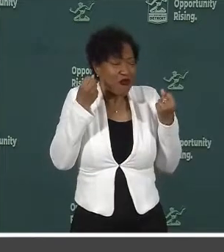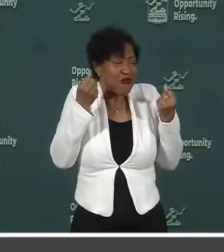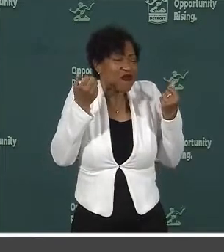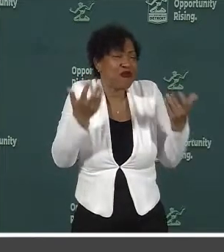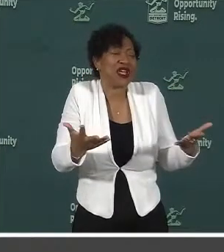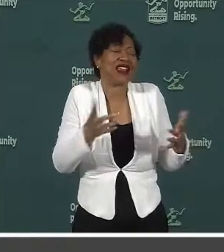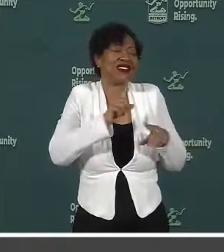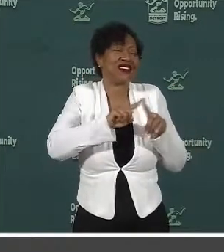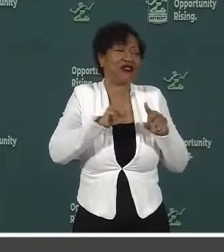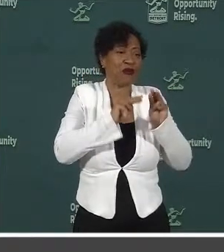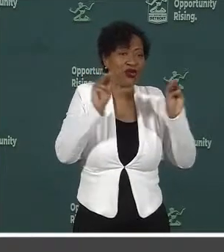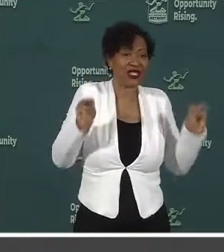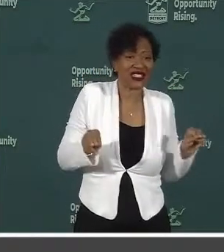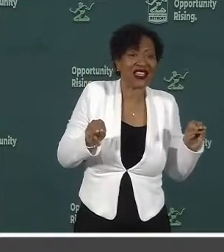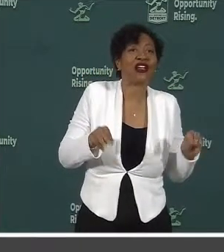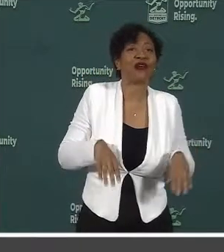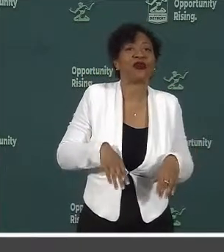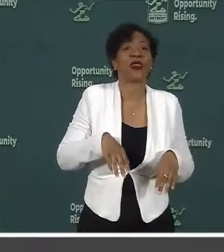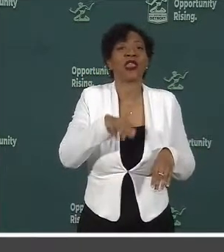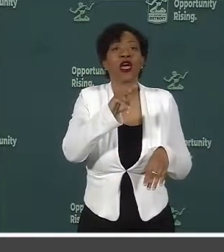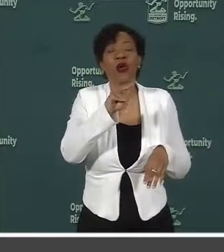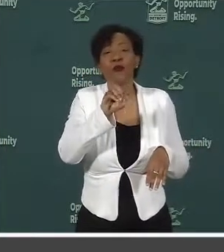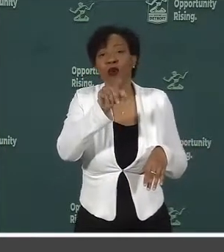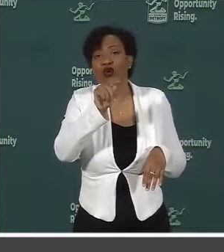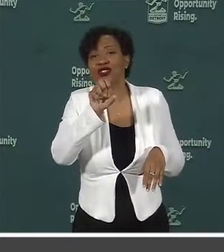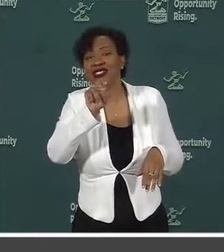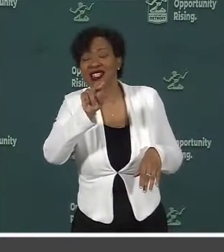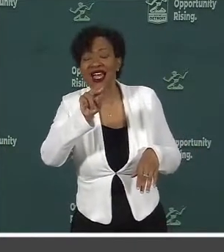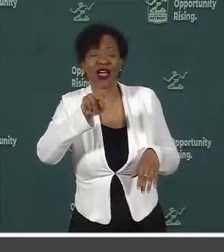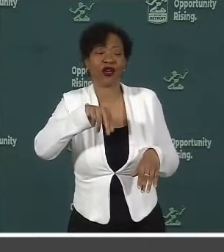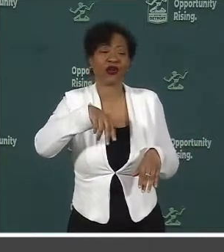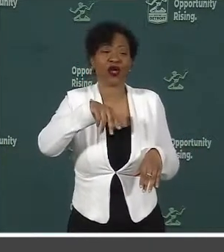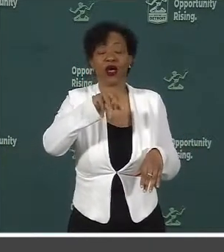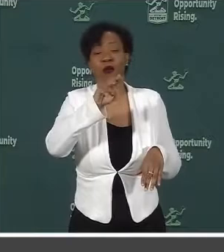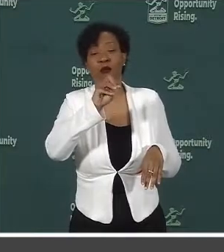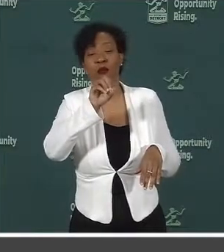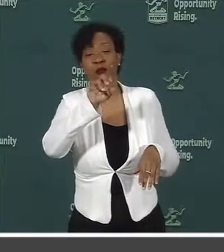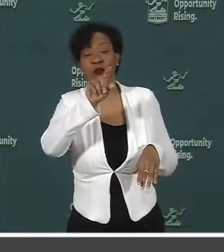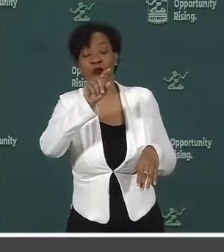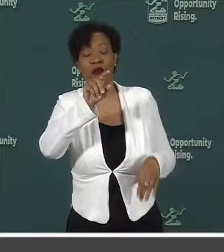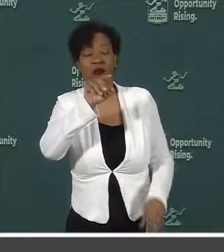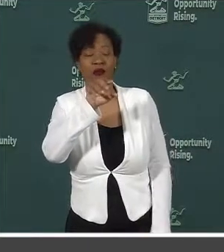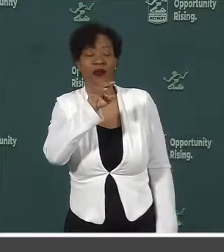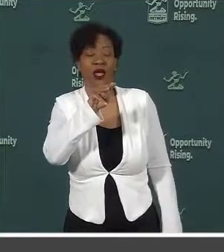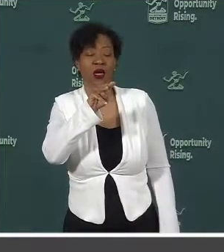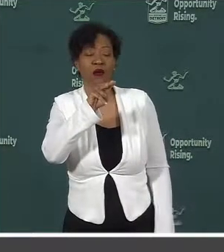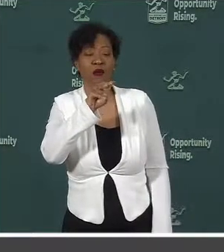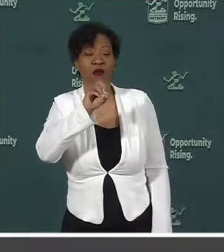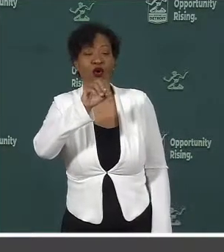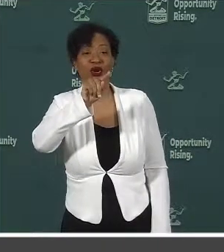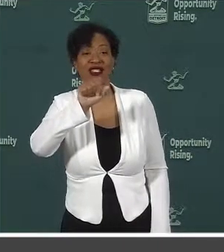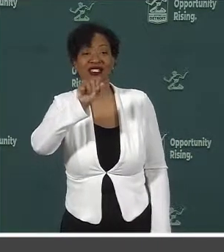NOW THAT'S NOT IT MOTOWN IT'S GOT TO BE MOTOWN NO THAT'S NOT WHAT THEY WERE FEATURING IN THE